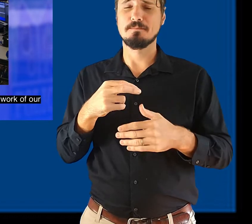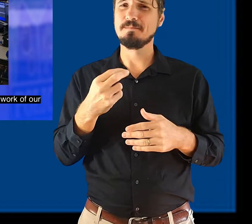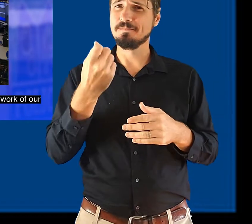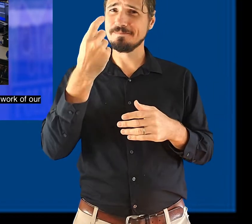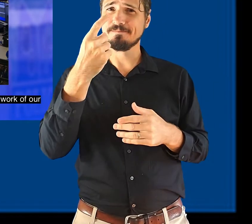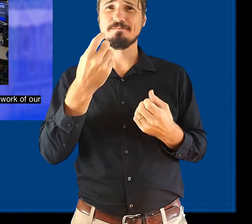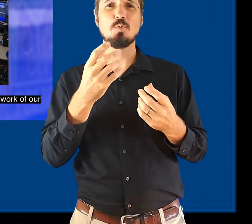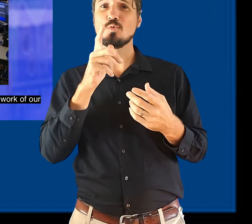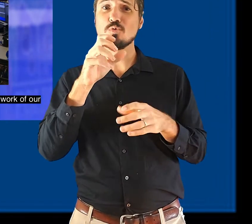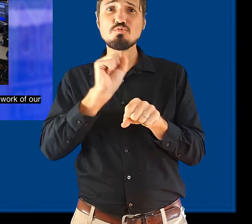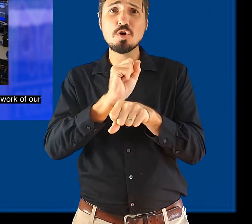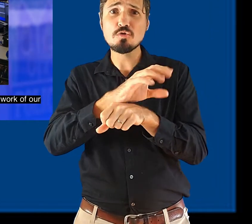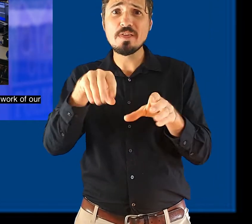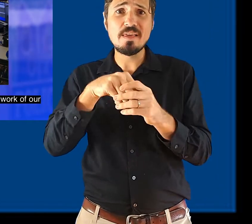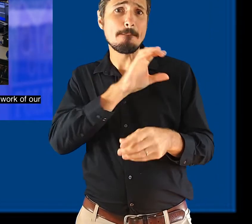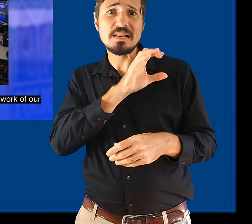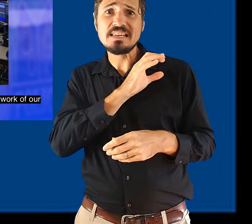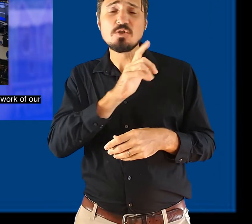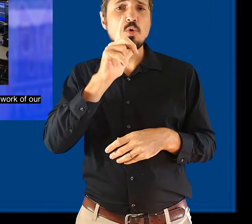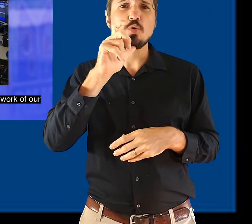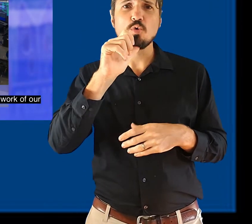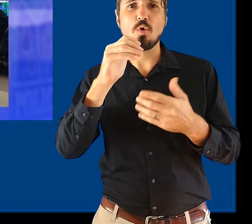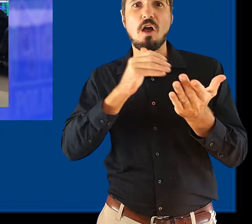emergency and non-emergency calls into the Dispatch Center.